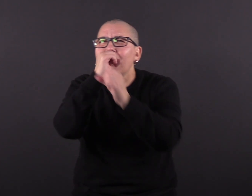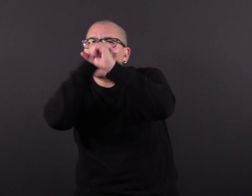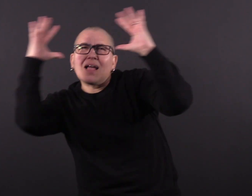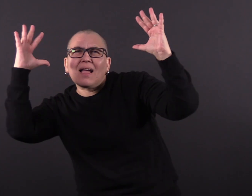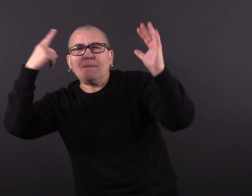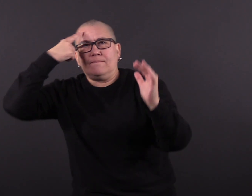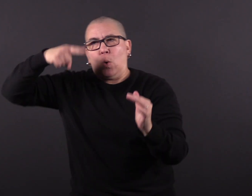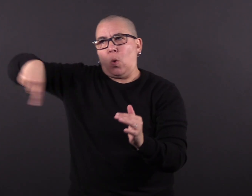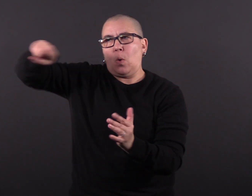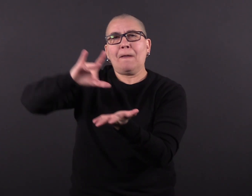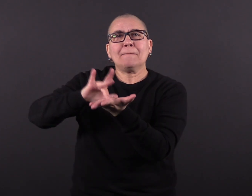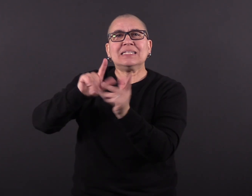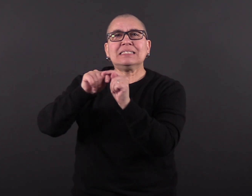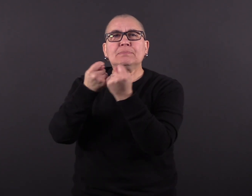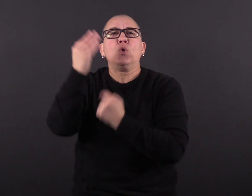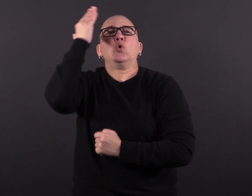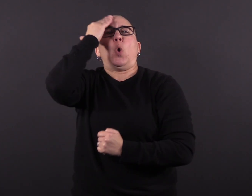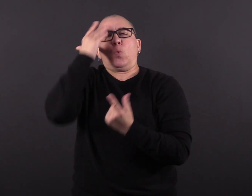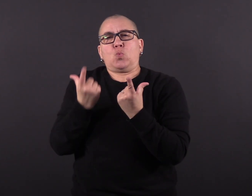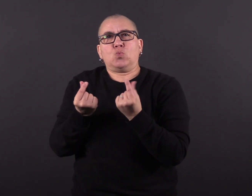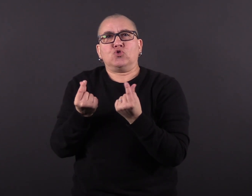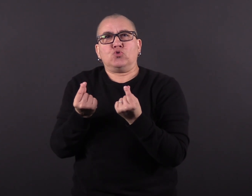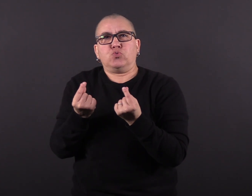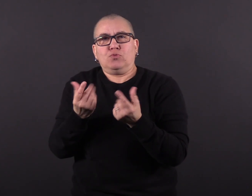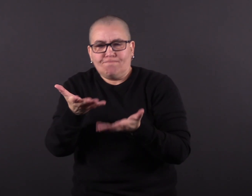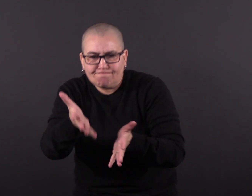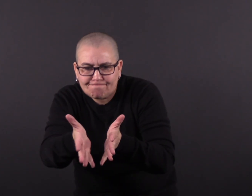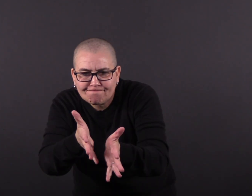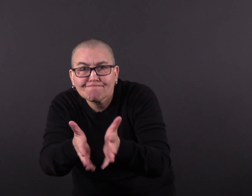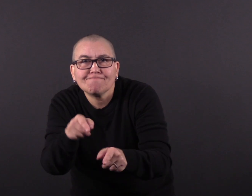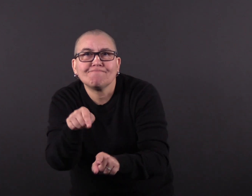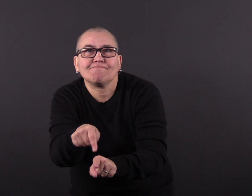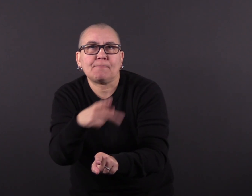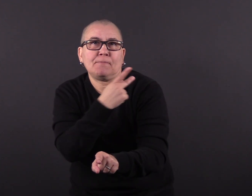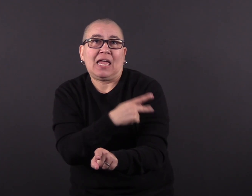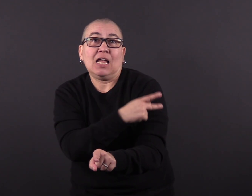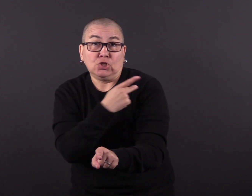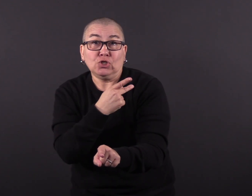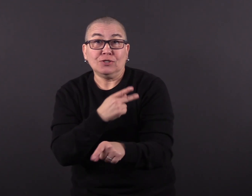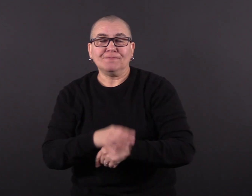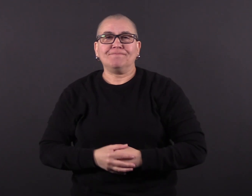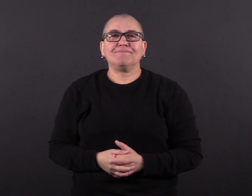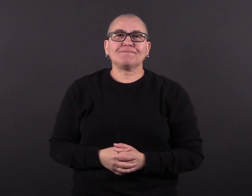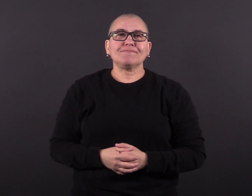life-sustaining measures and how those actions should be done.